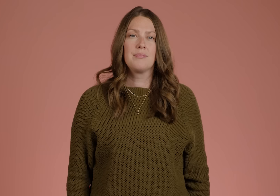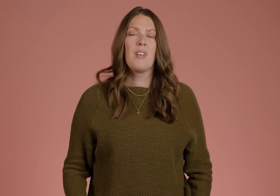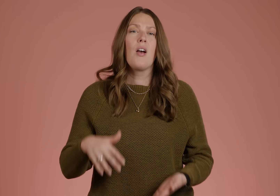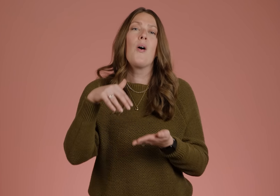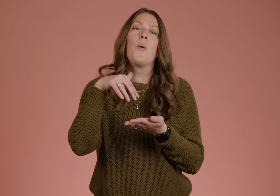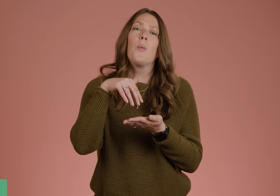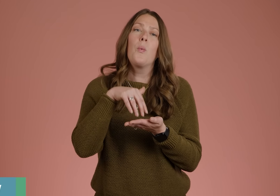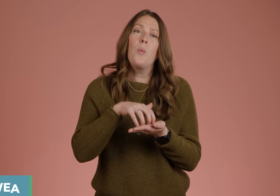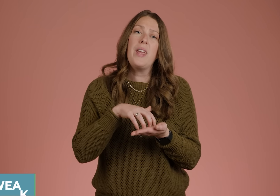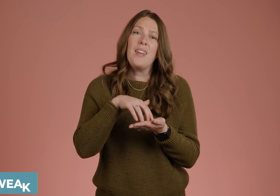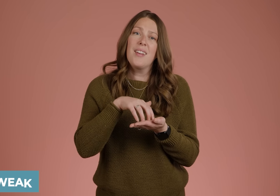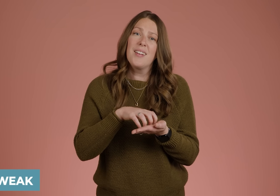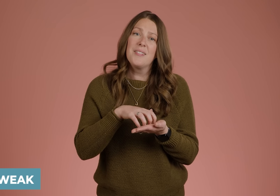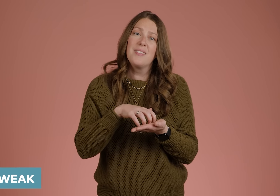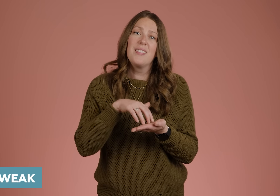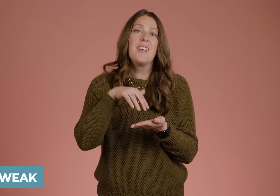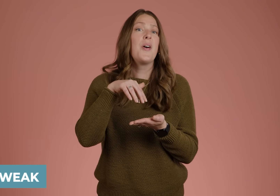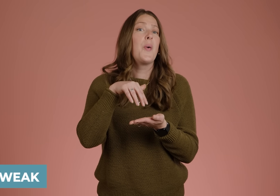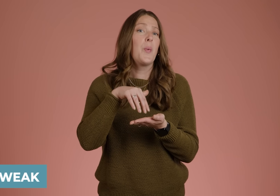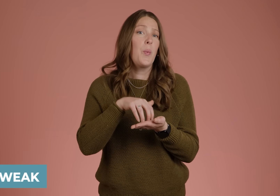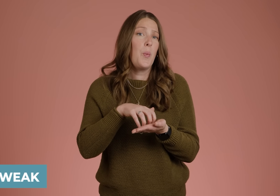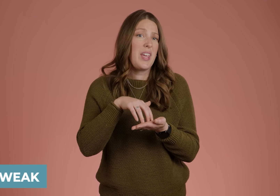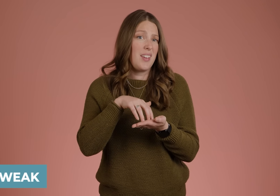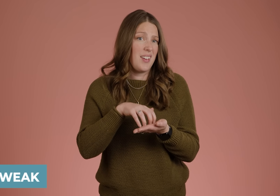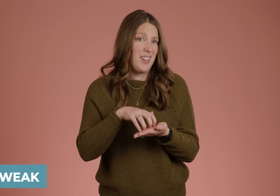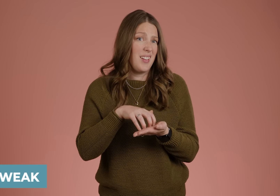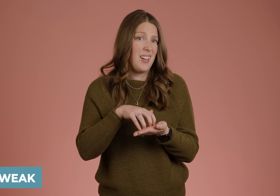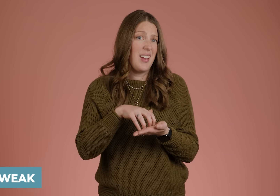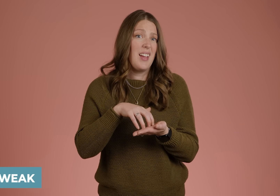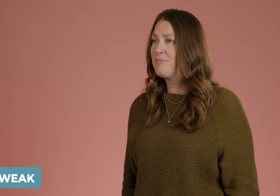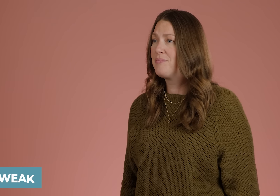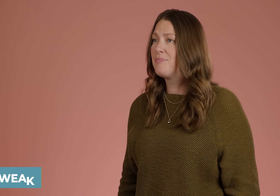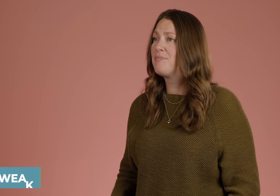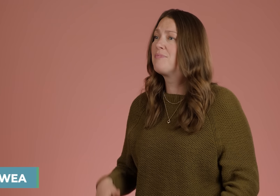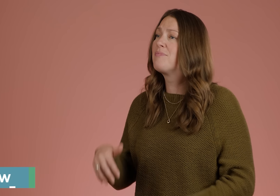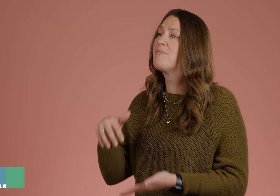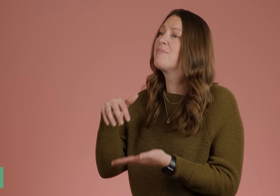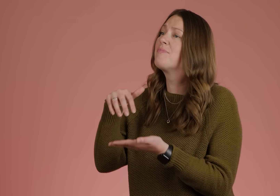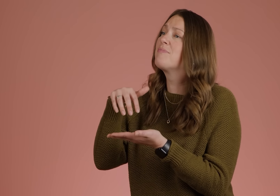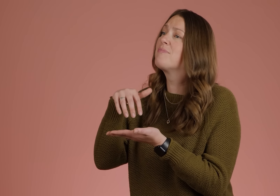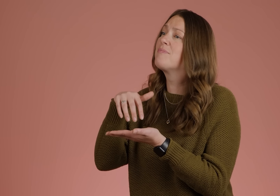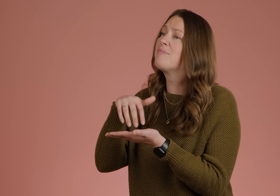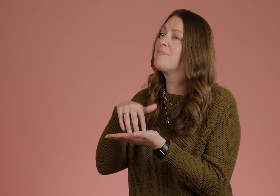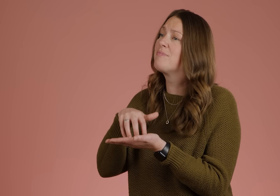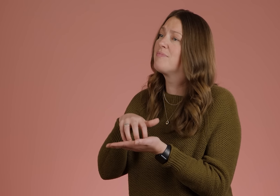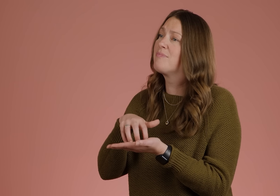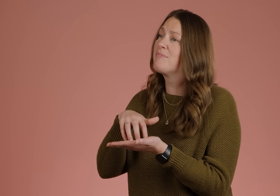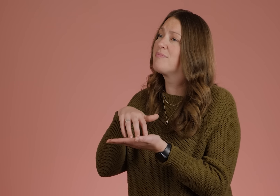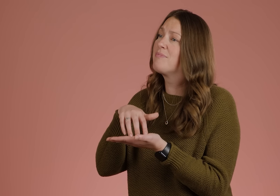Weak Think of your dominant hand as legs